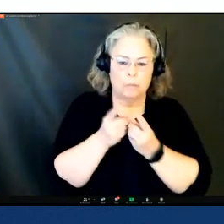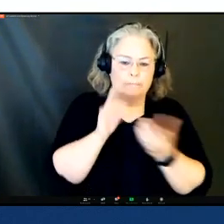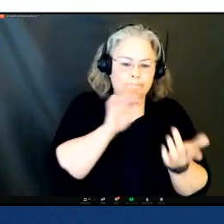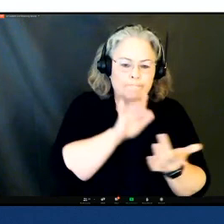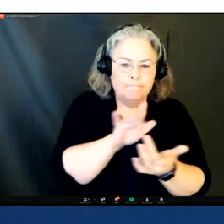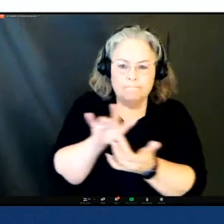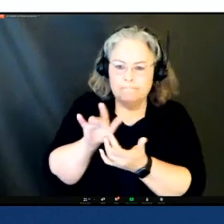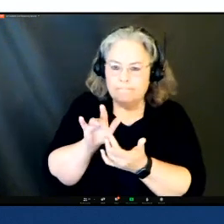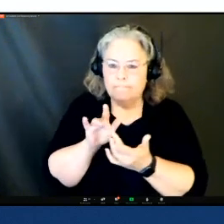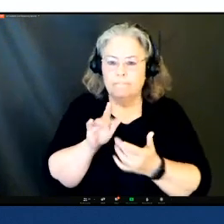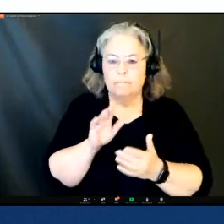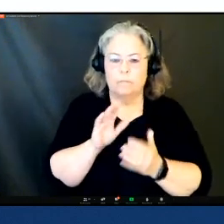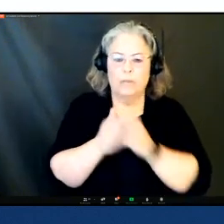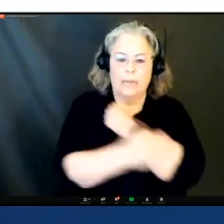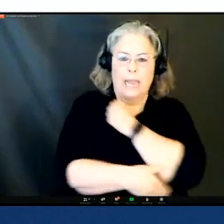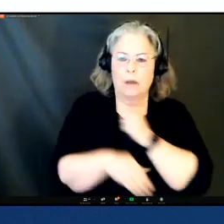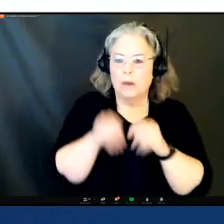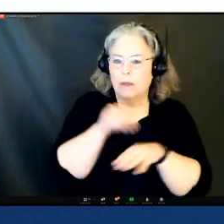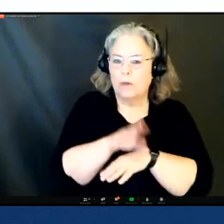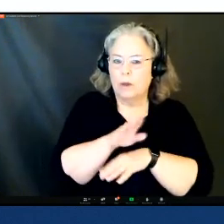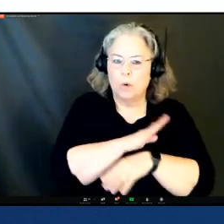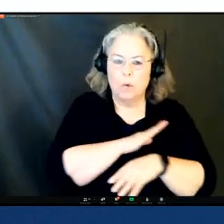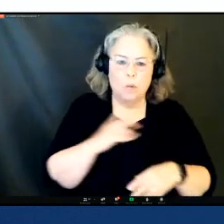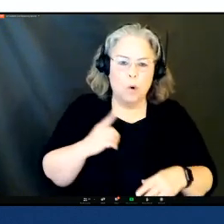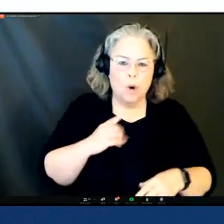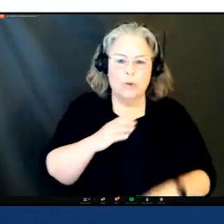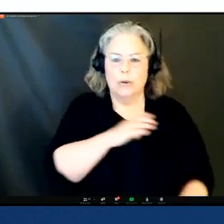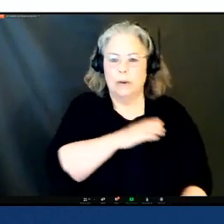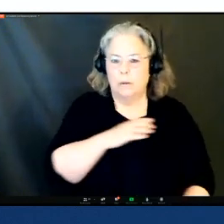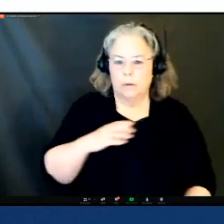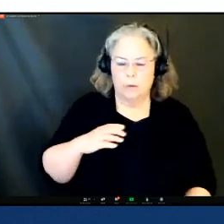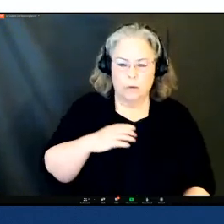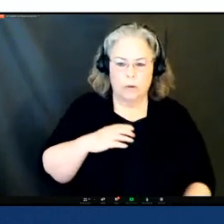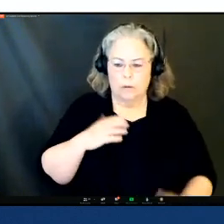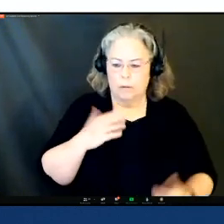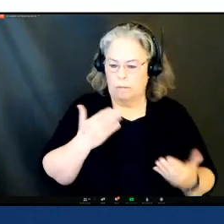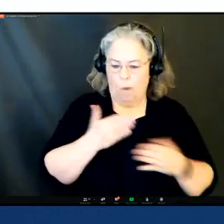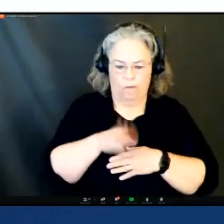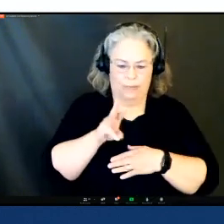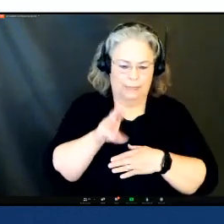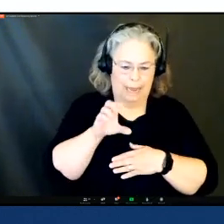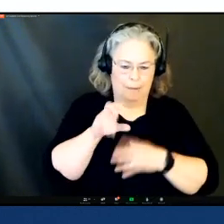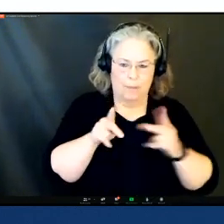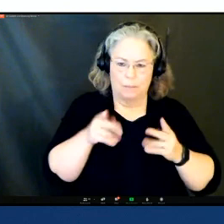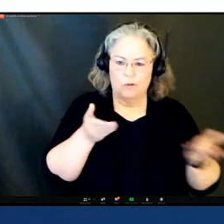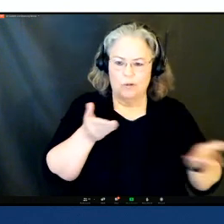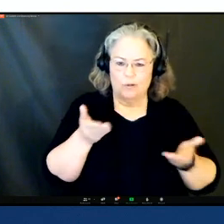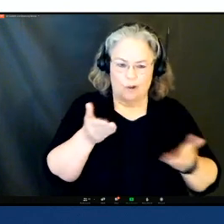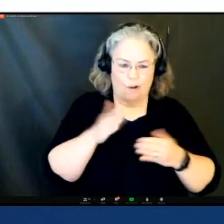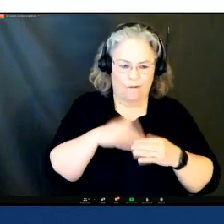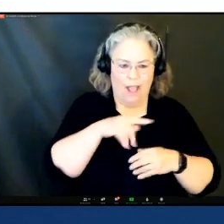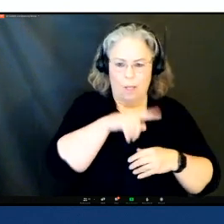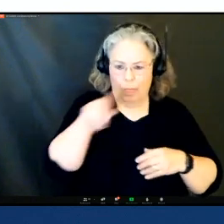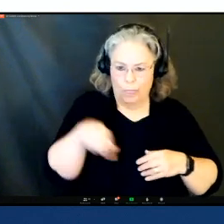advisory boards and commissions on which almost 600 people serve in order to get their input on priorities for the county's budget.